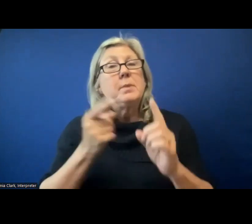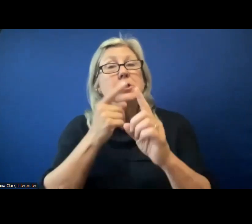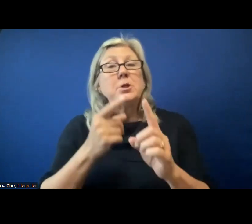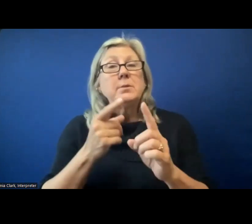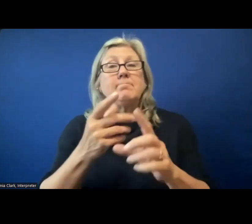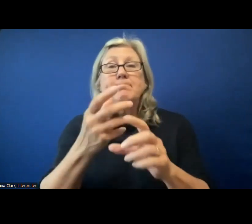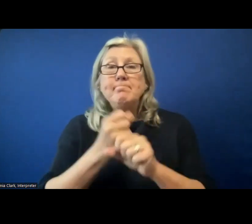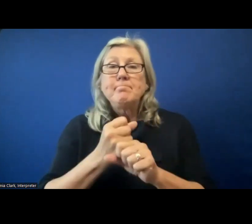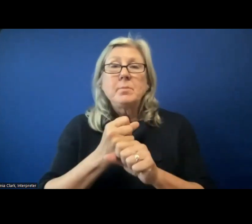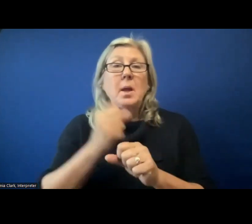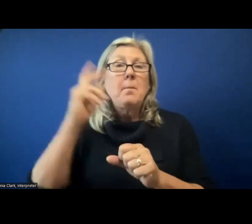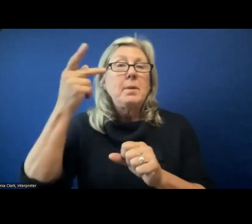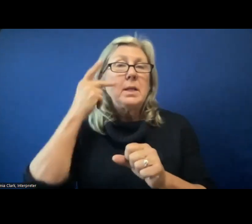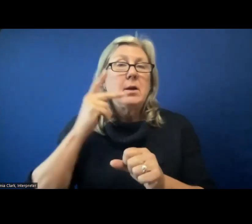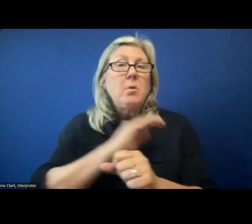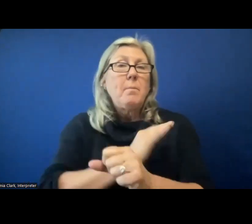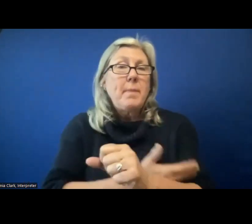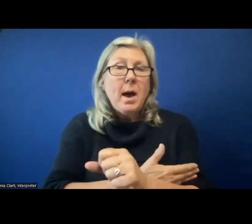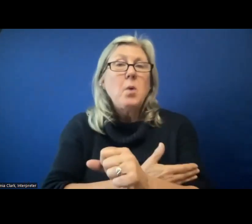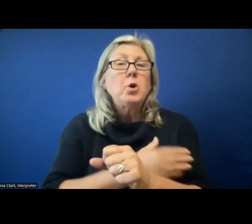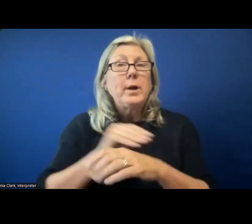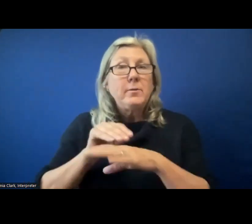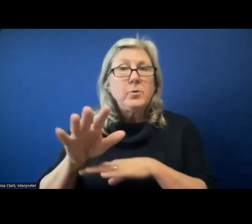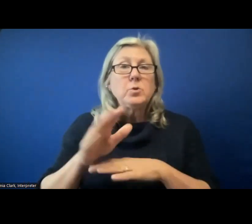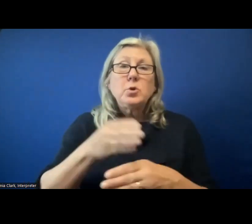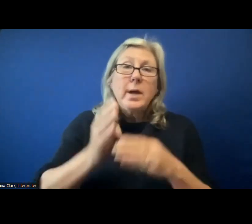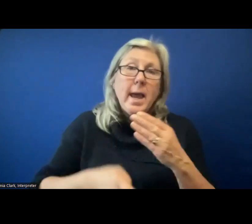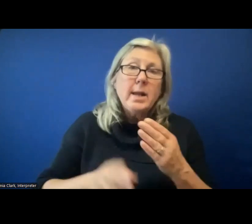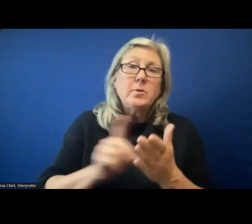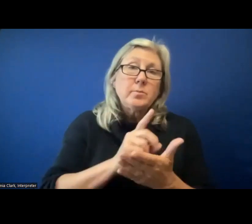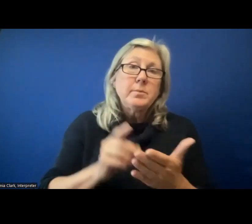and influence to end the discrimination and oppression based on their perceived mental